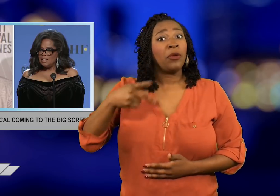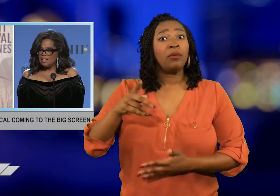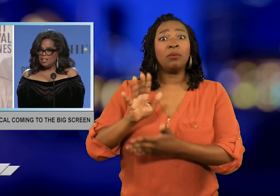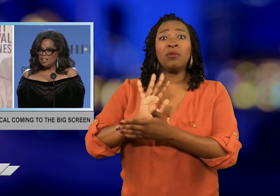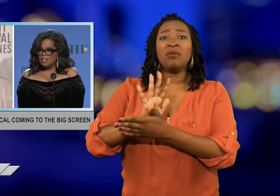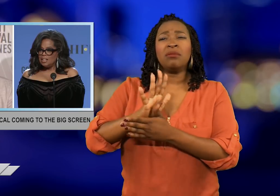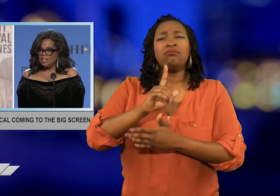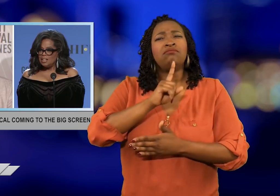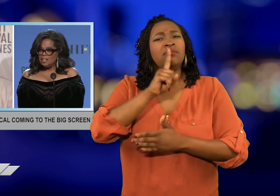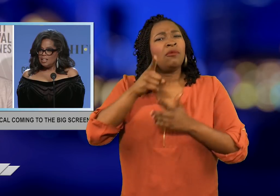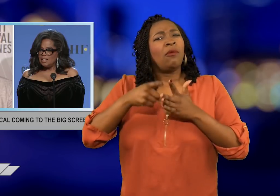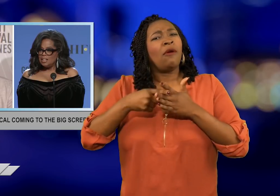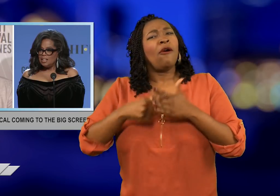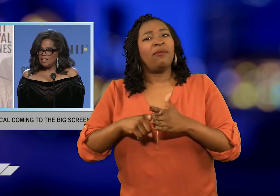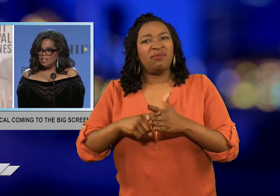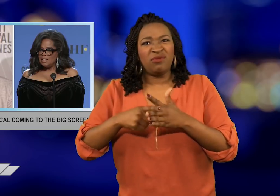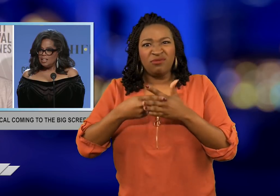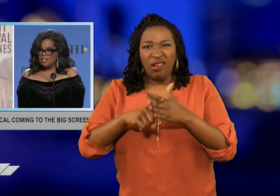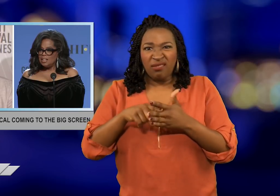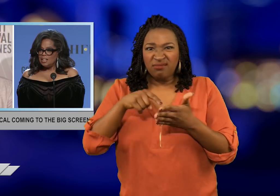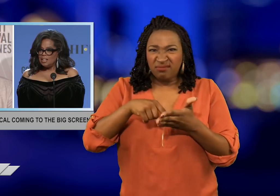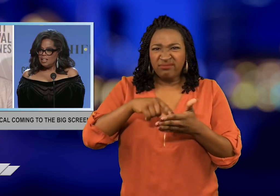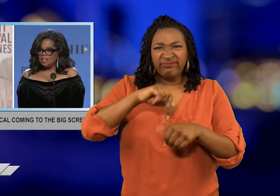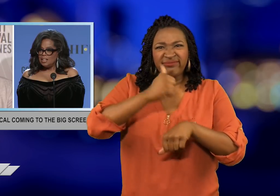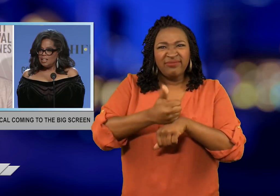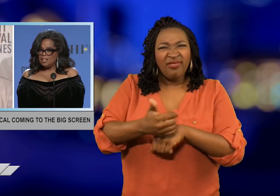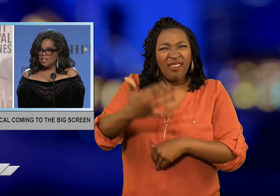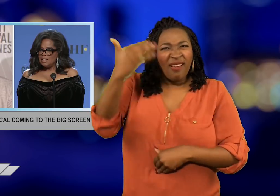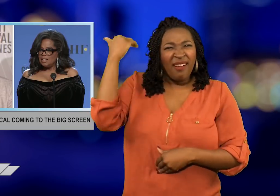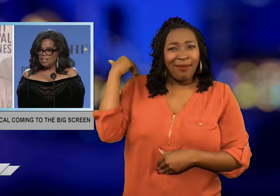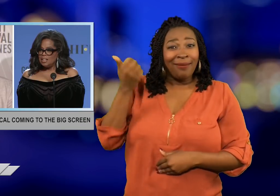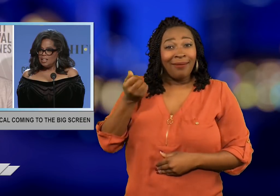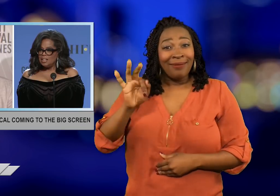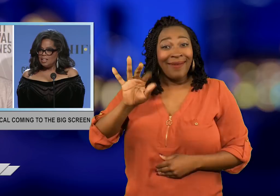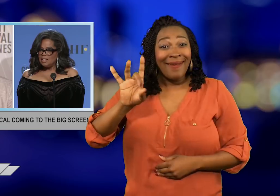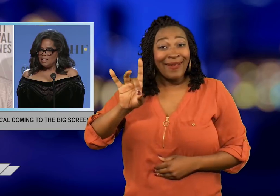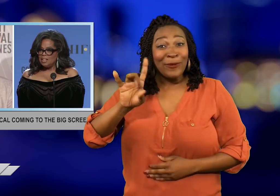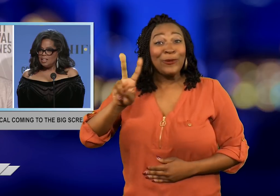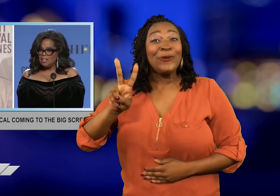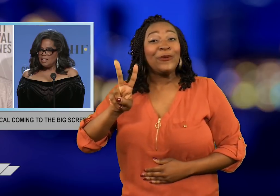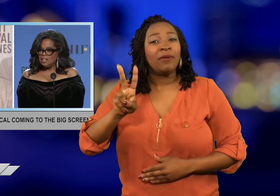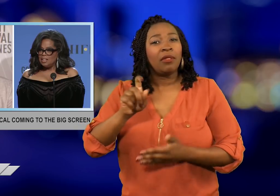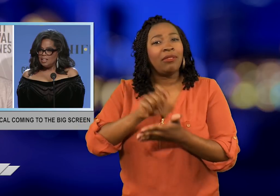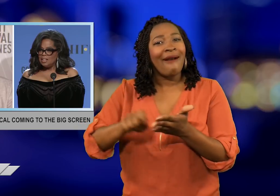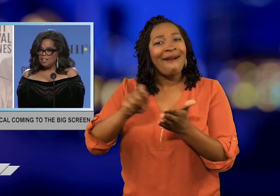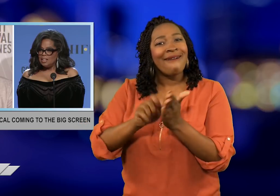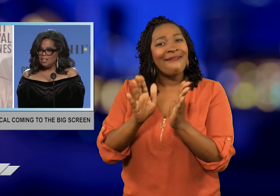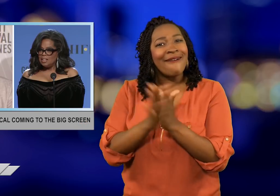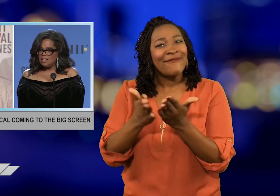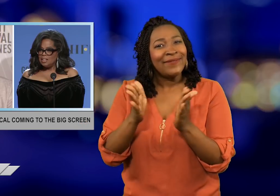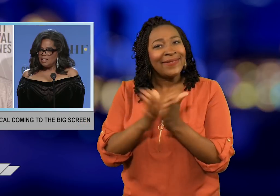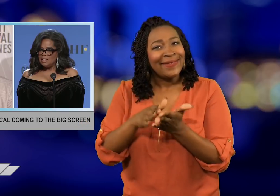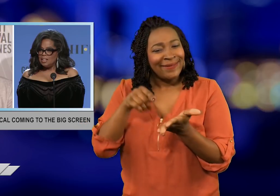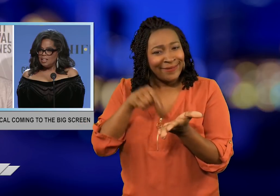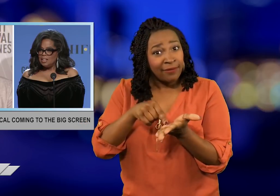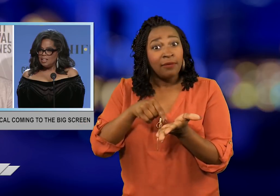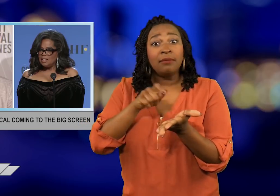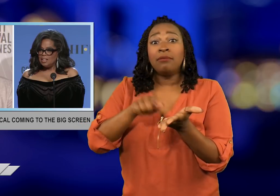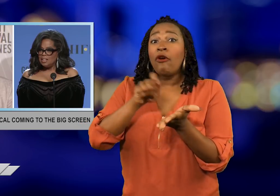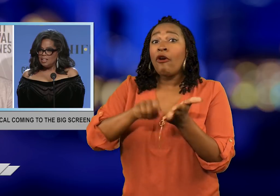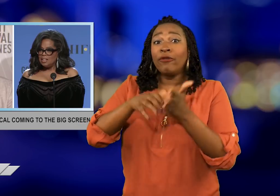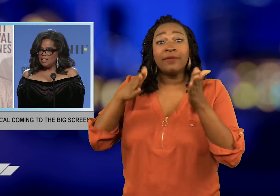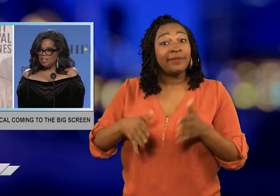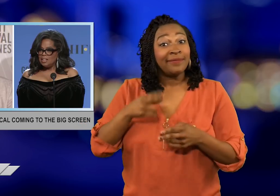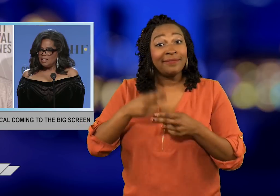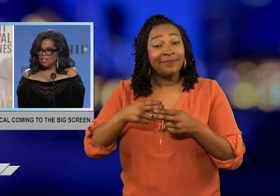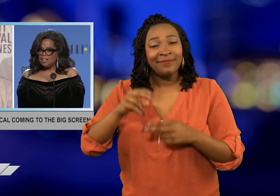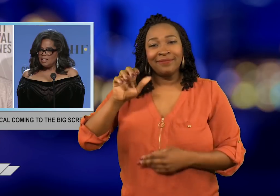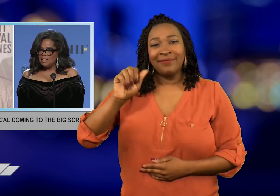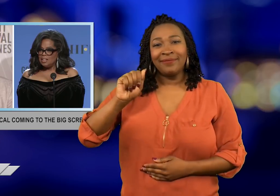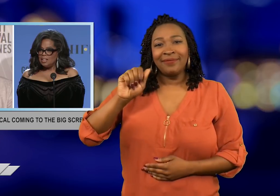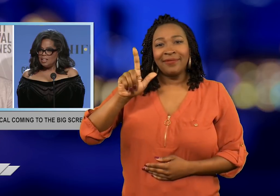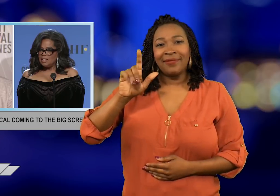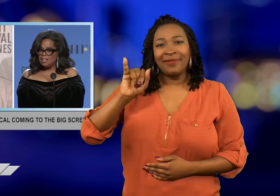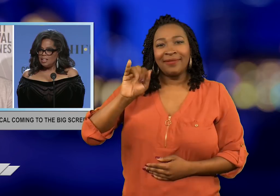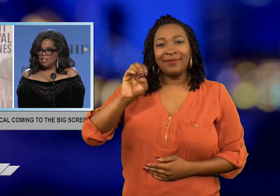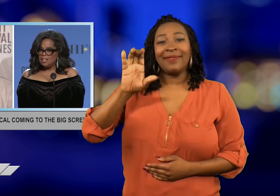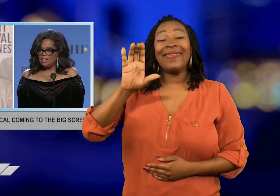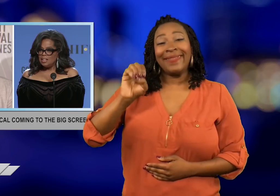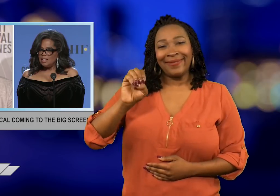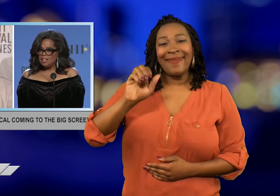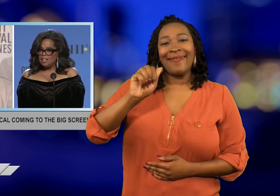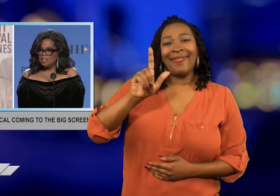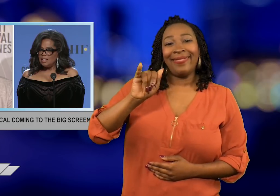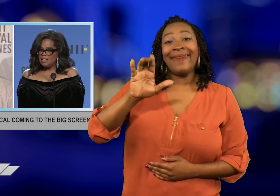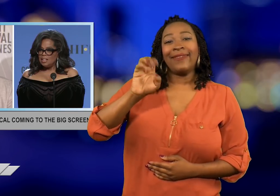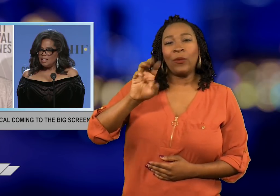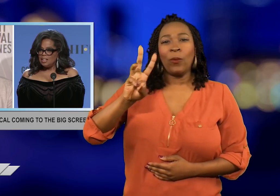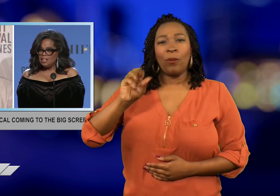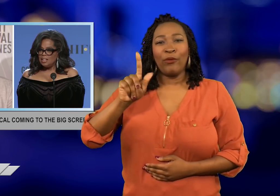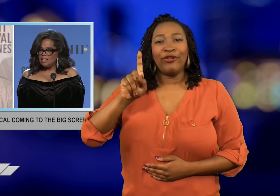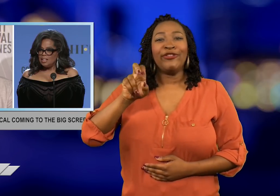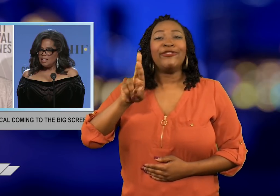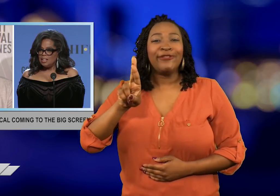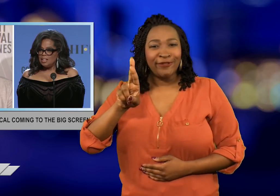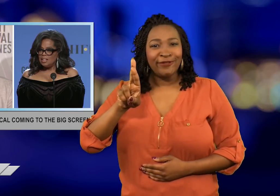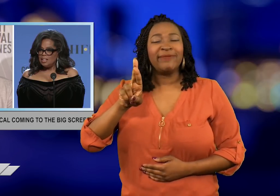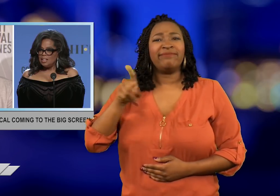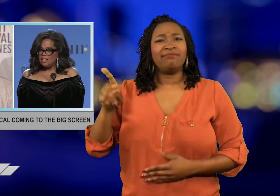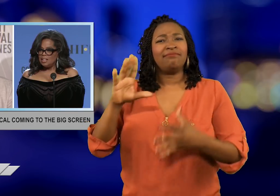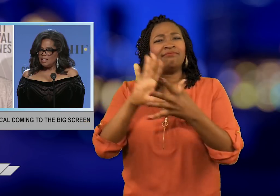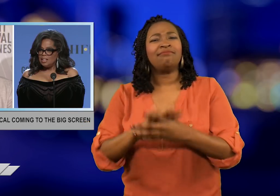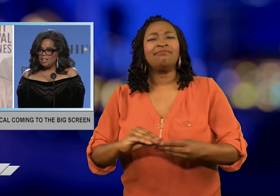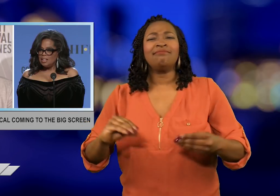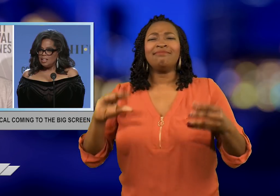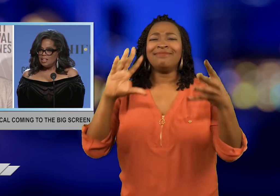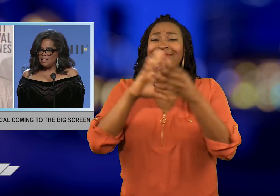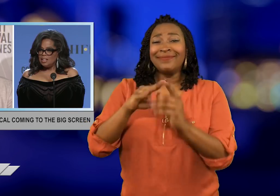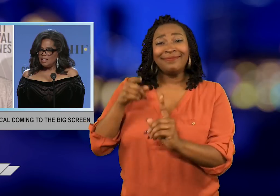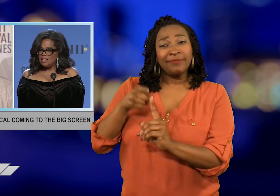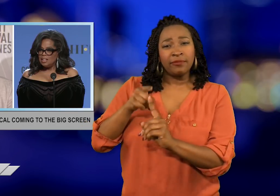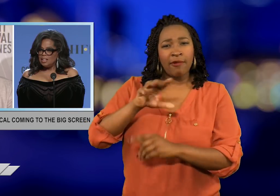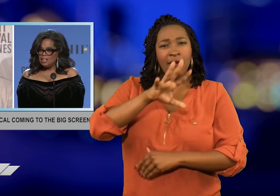The Color Purple was originally a 1982 novel by Alice Walker and told the story of an